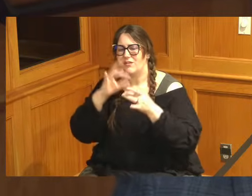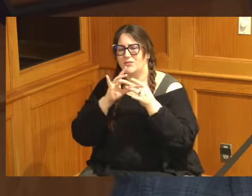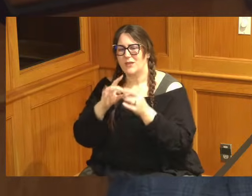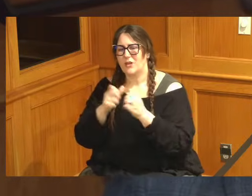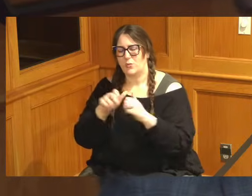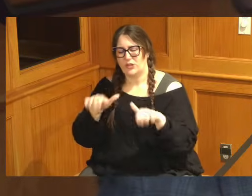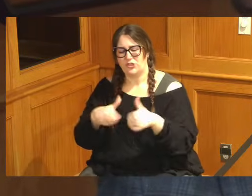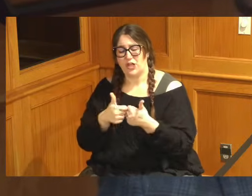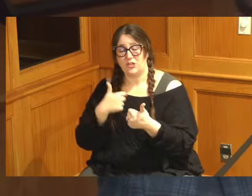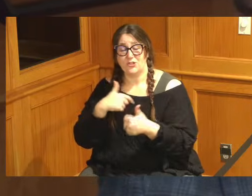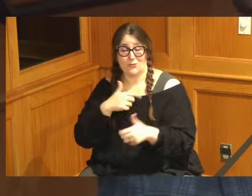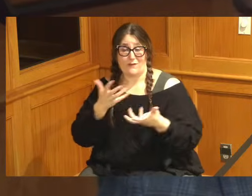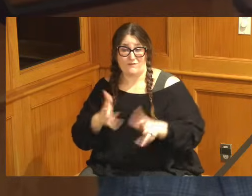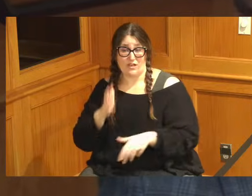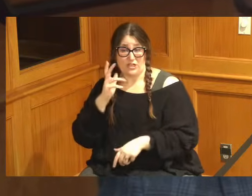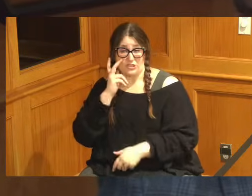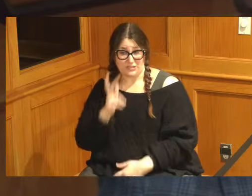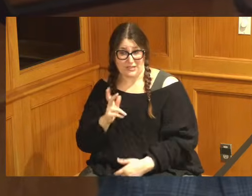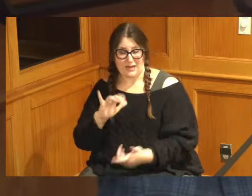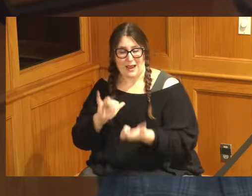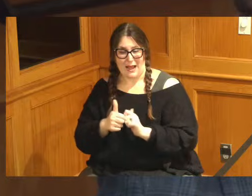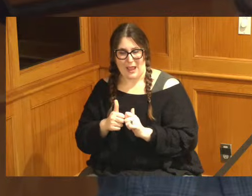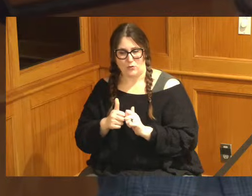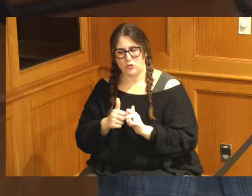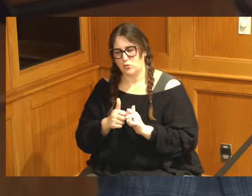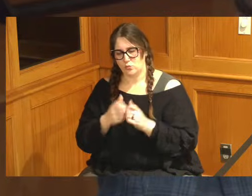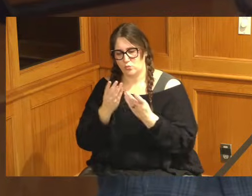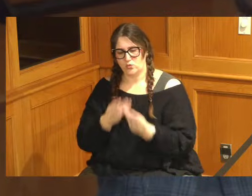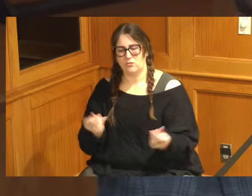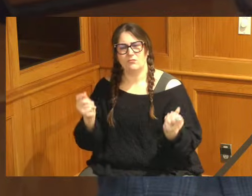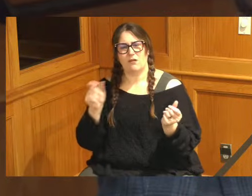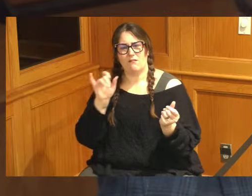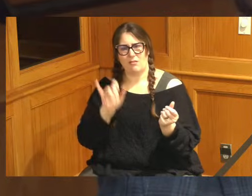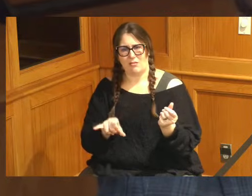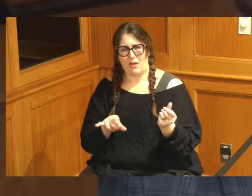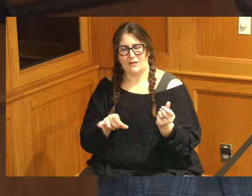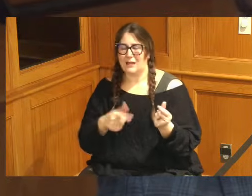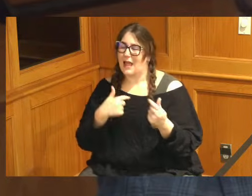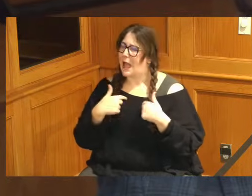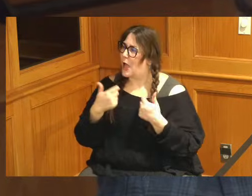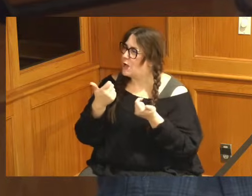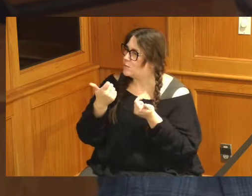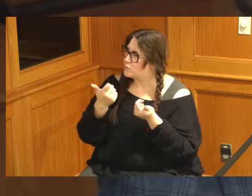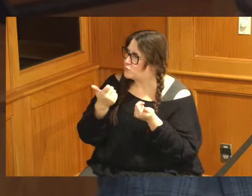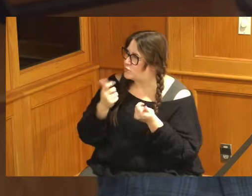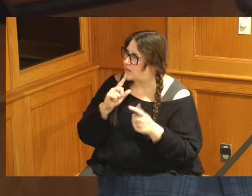we have seen and how to sort through those. I'm trying to like I'm literally just like looking at